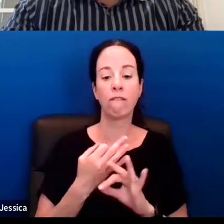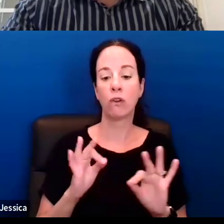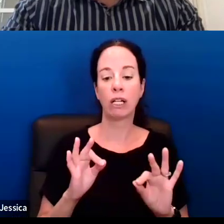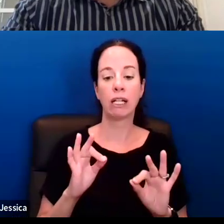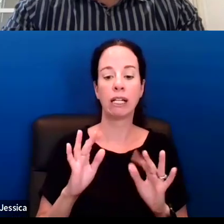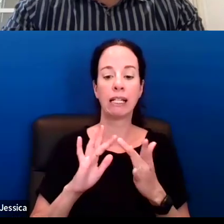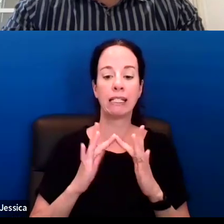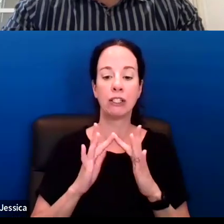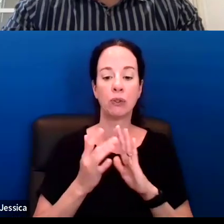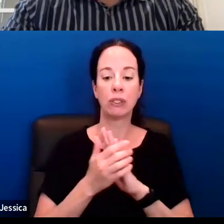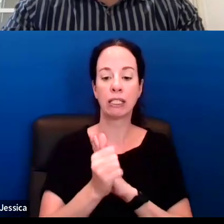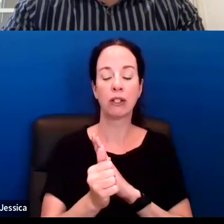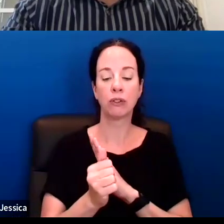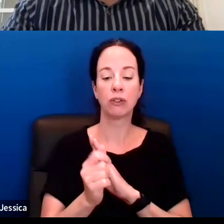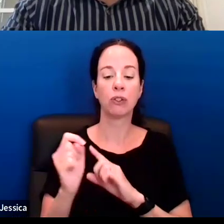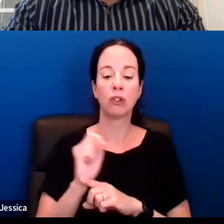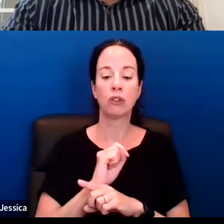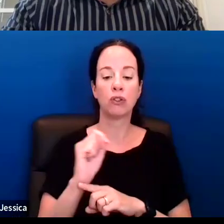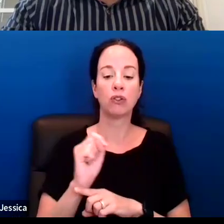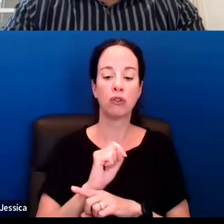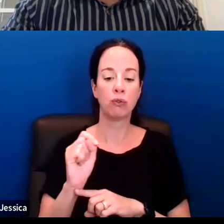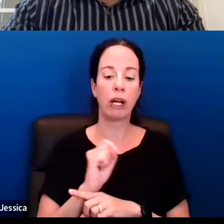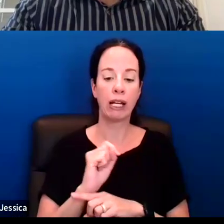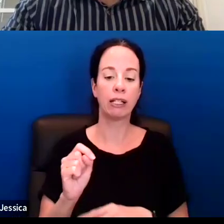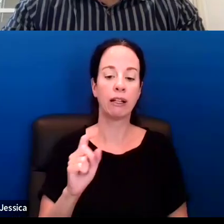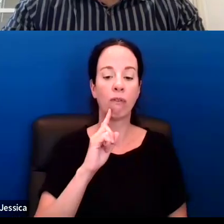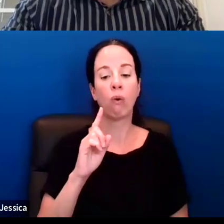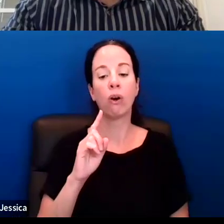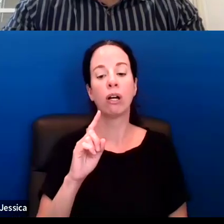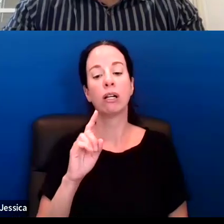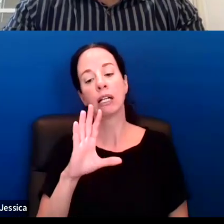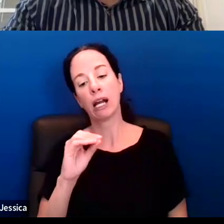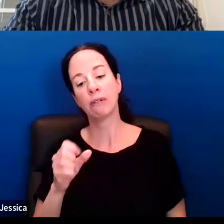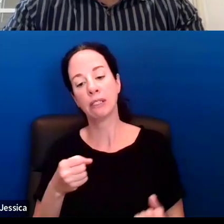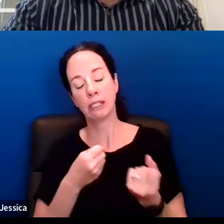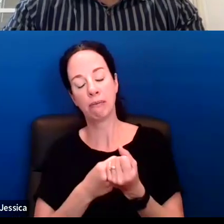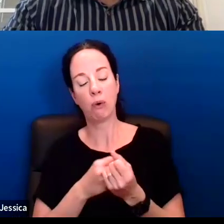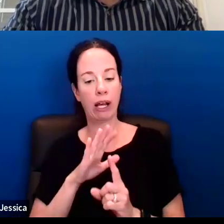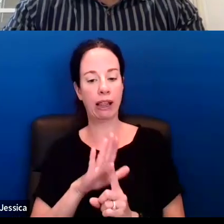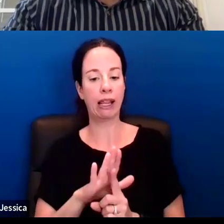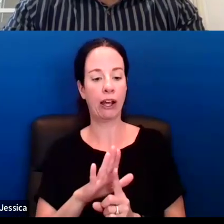training resources for organizations to support their entities. I'm gonna,